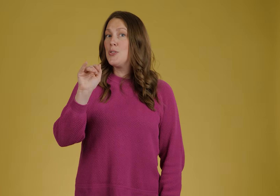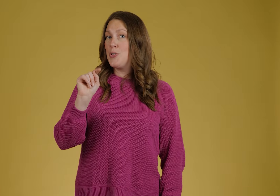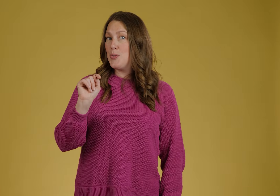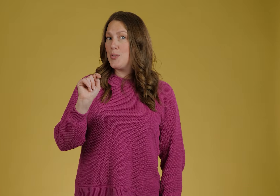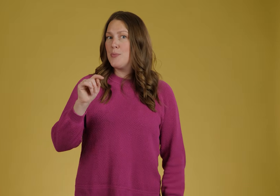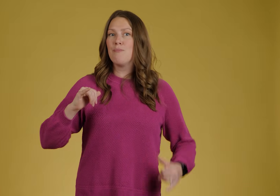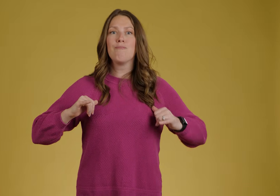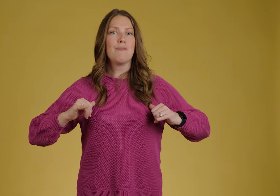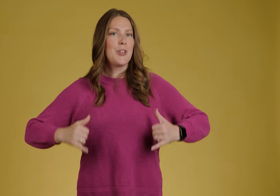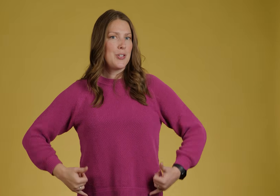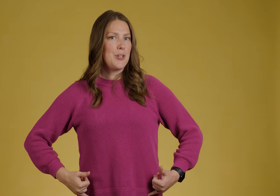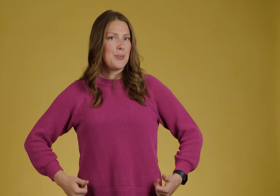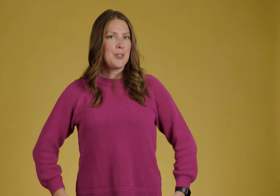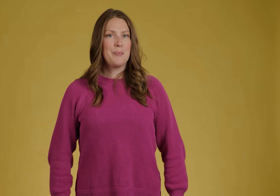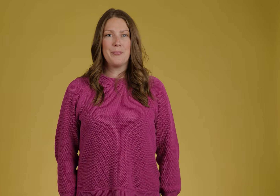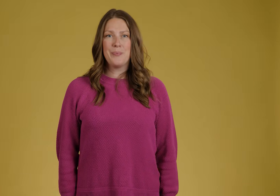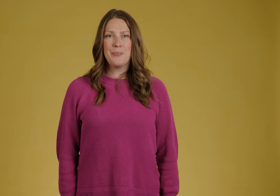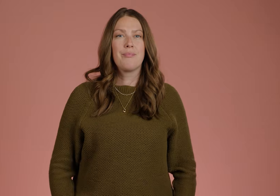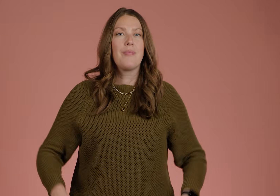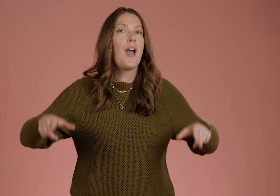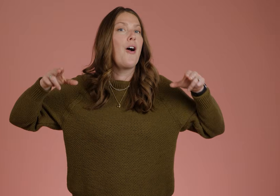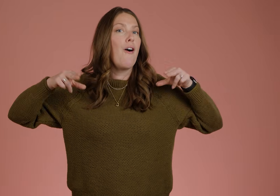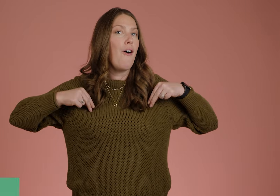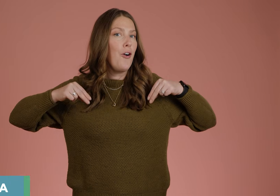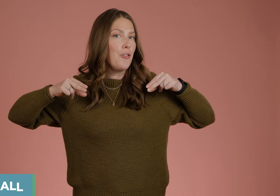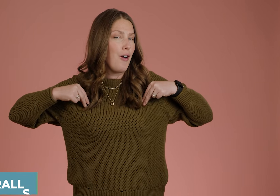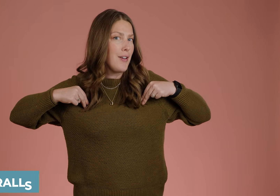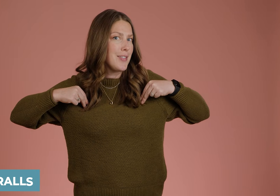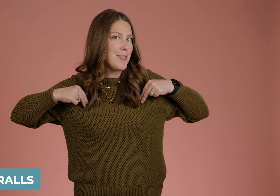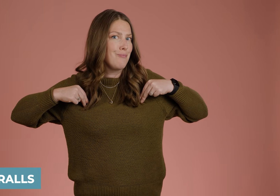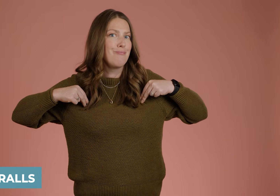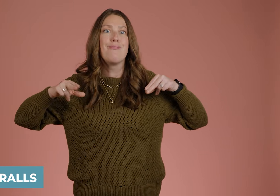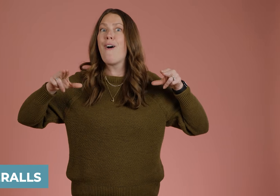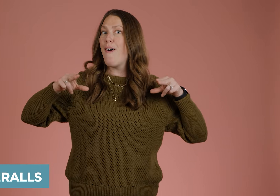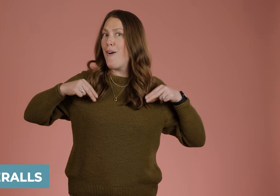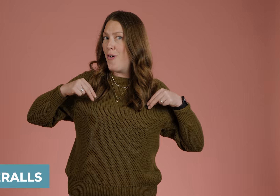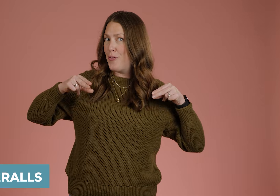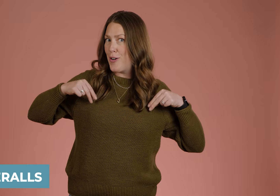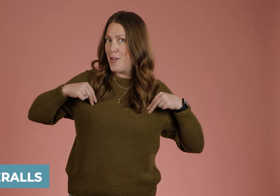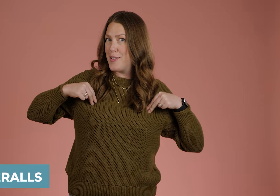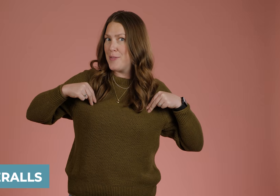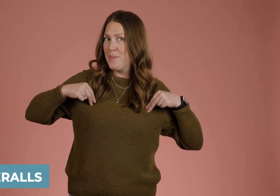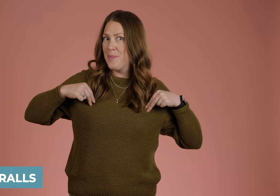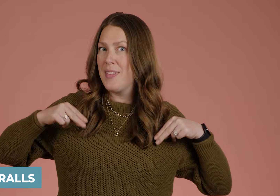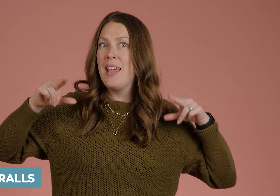Suit. Overalls.